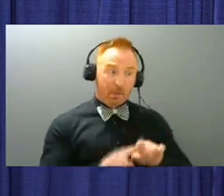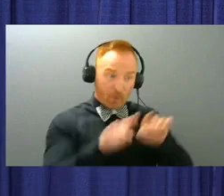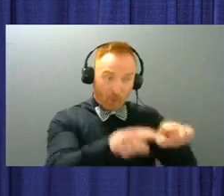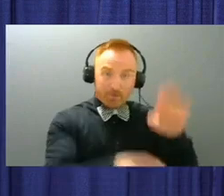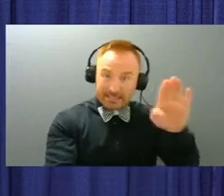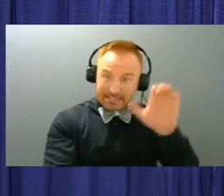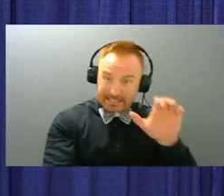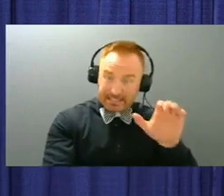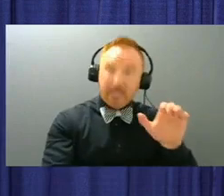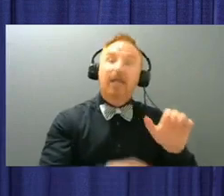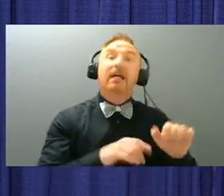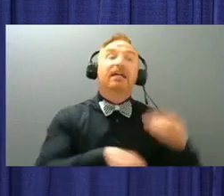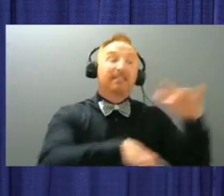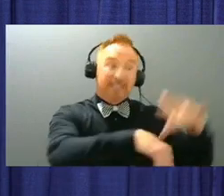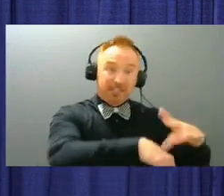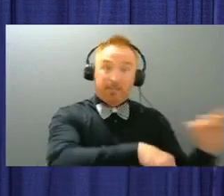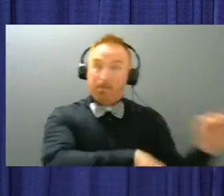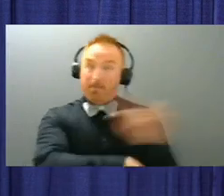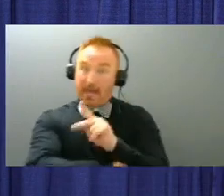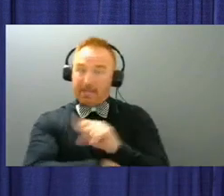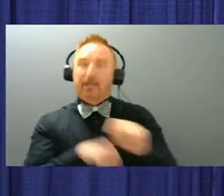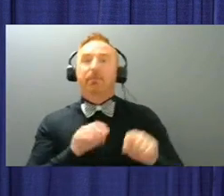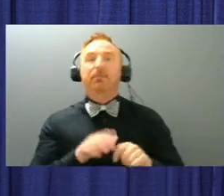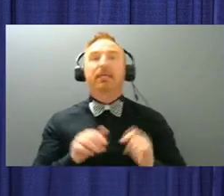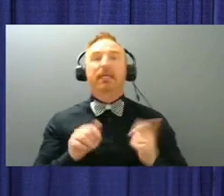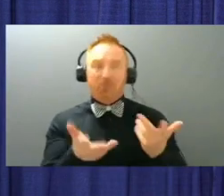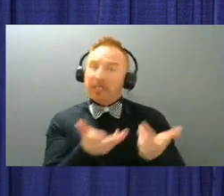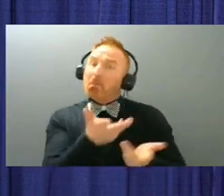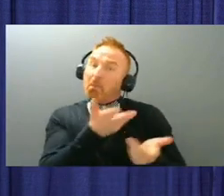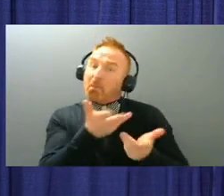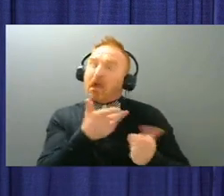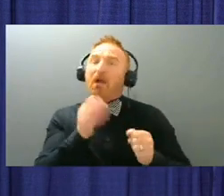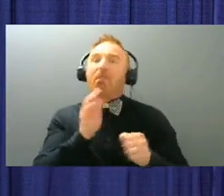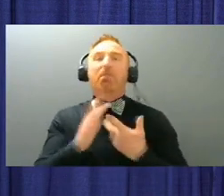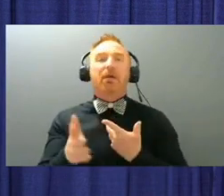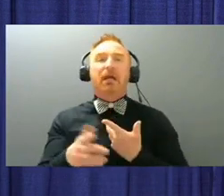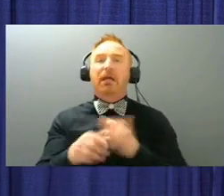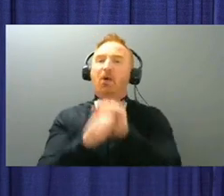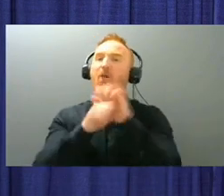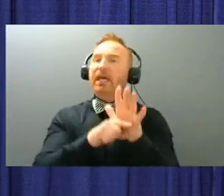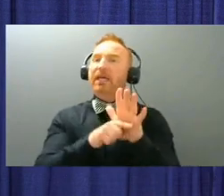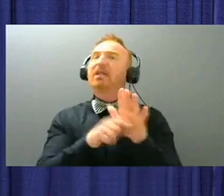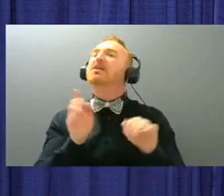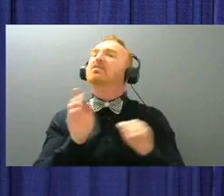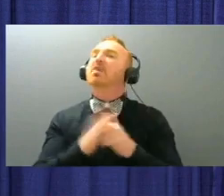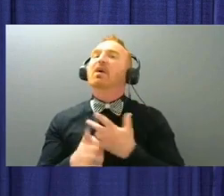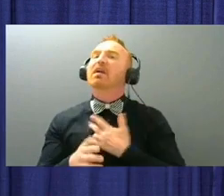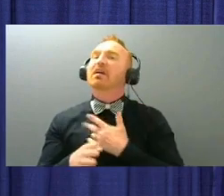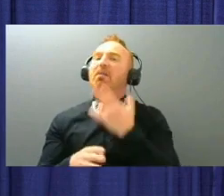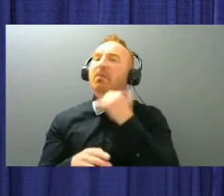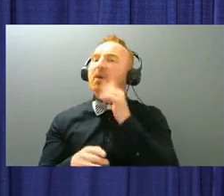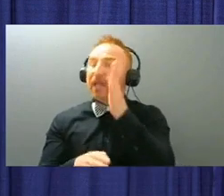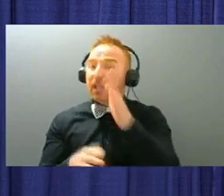the chances of introduction of cases into Yukon minimal. More importantly, by continuing to observe public health